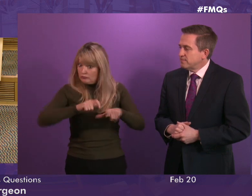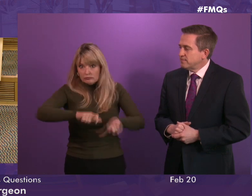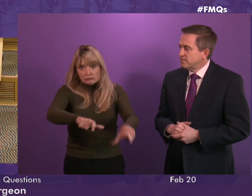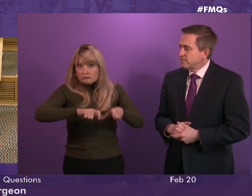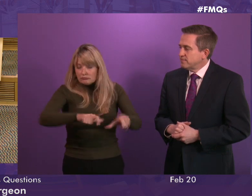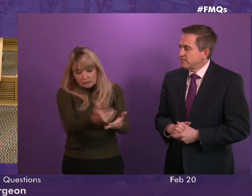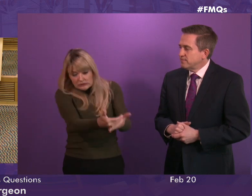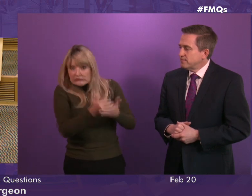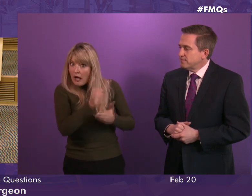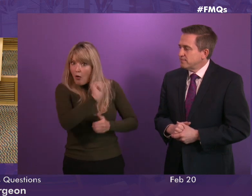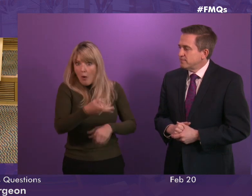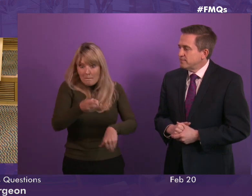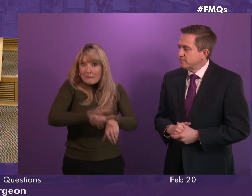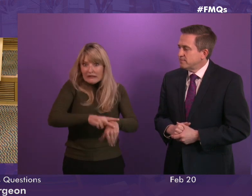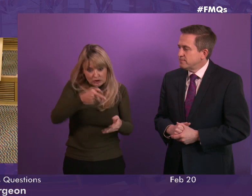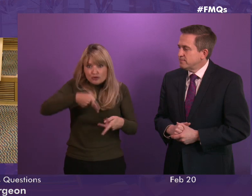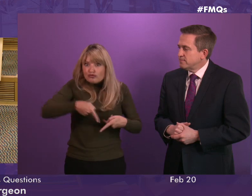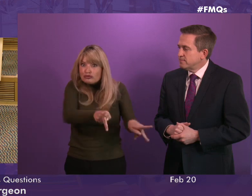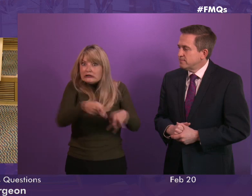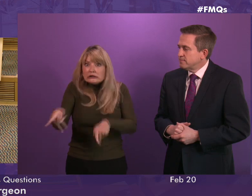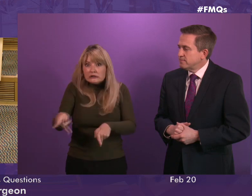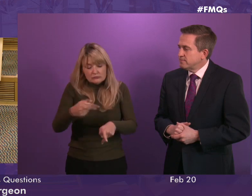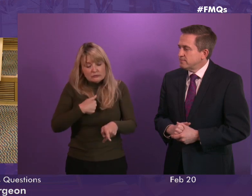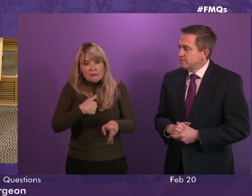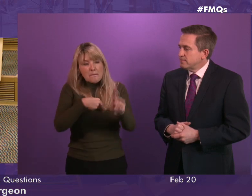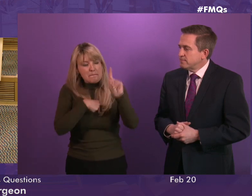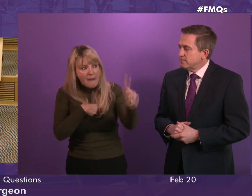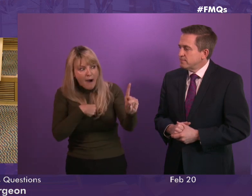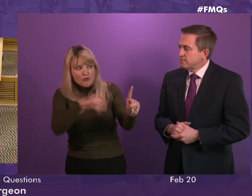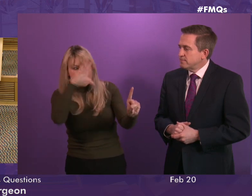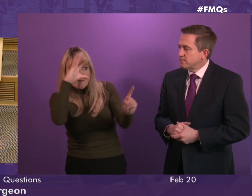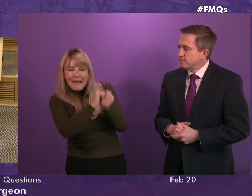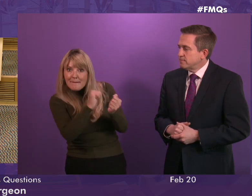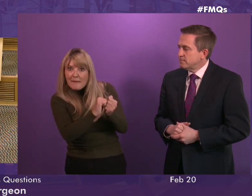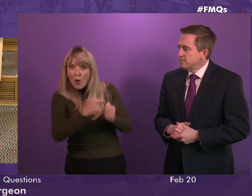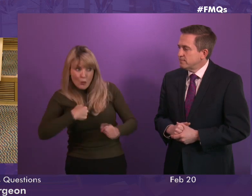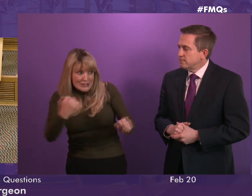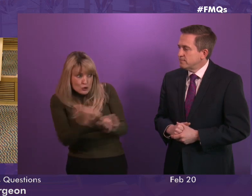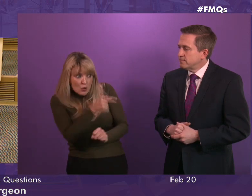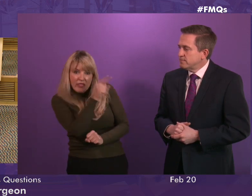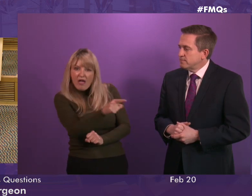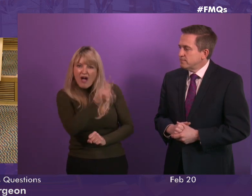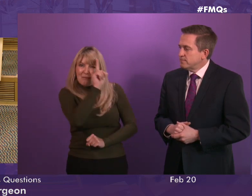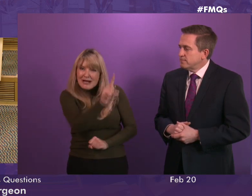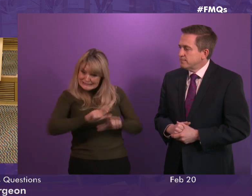I say again that we are doing that against the backdrop of a £1.5 billion austerity